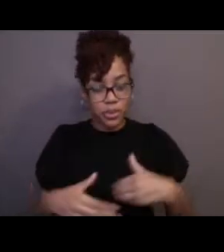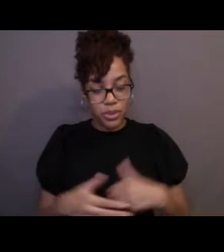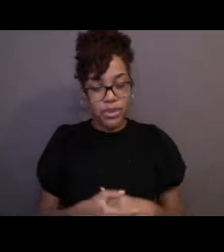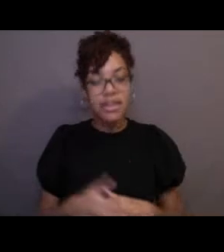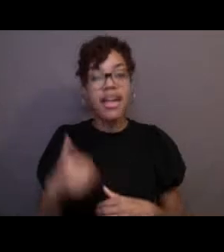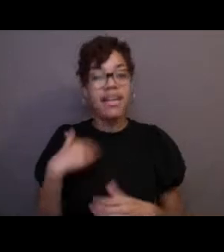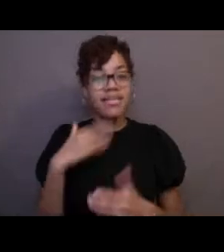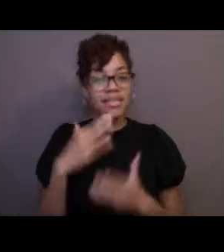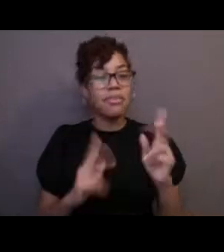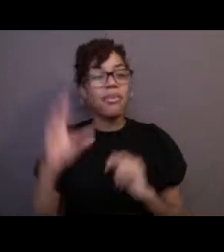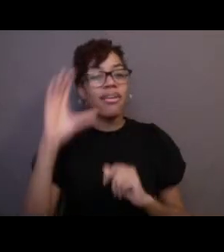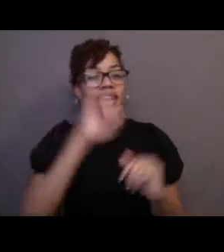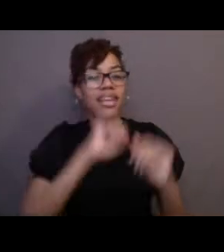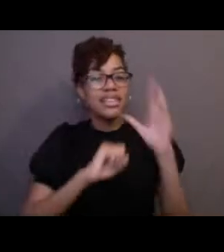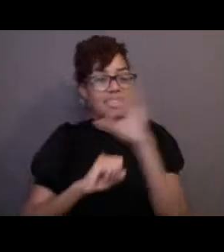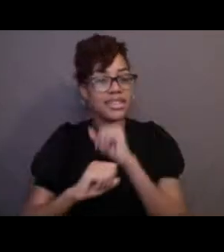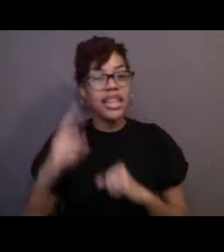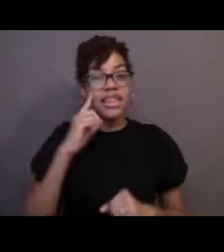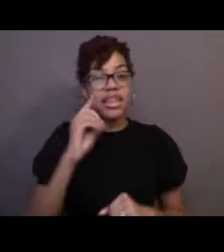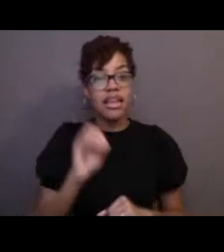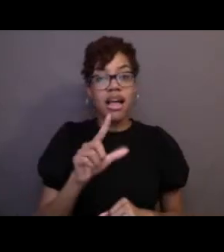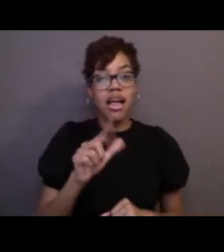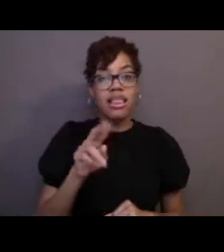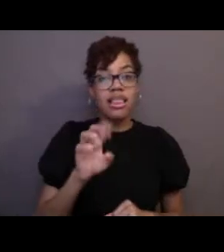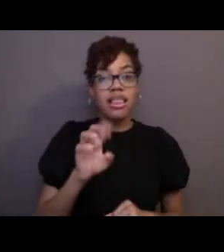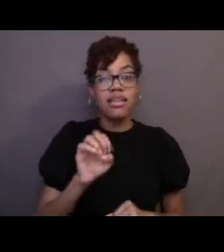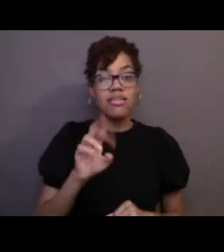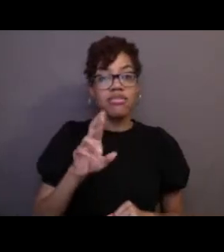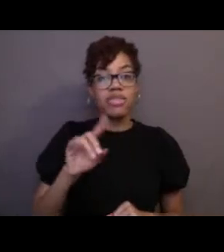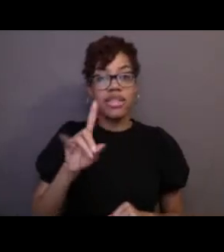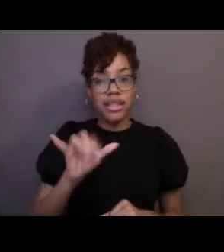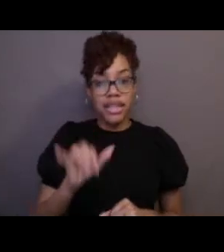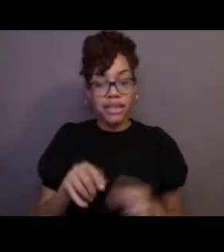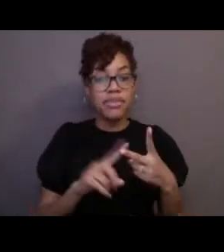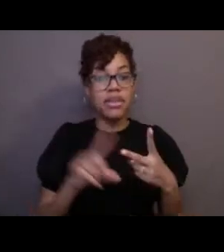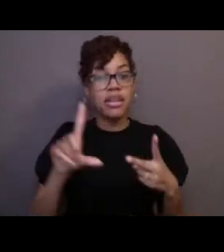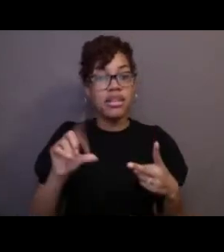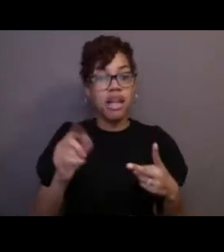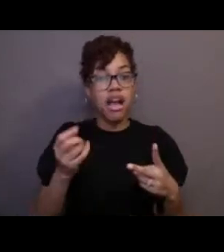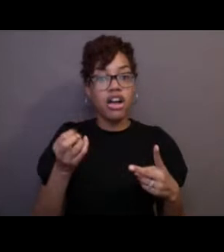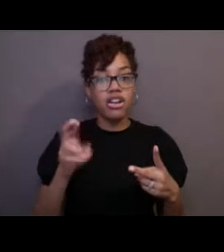Michelle says olive ridley, Michael says loggerhead, Abigail says Kemp's ridley,